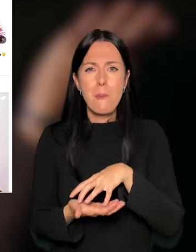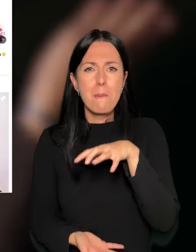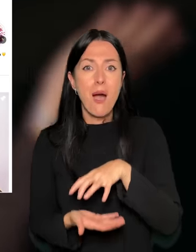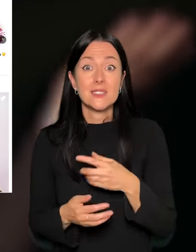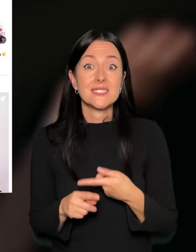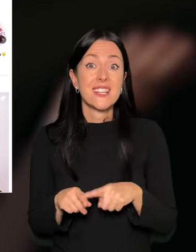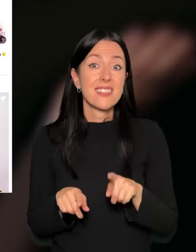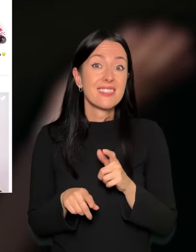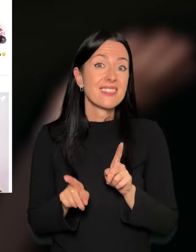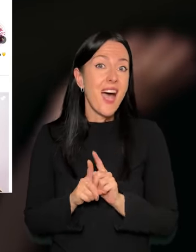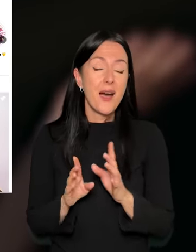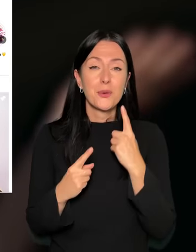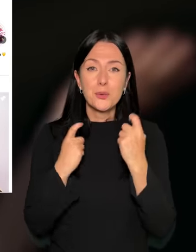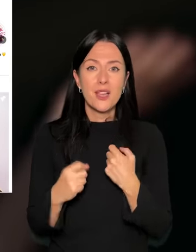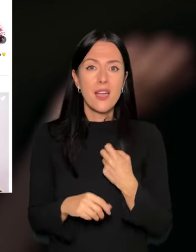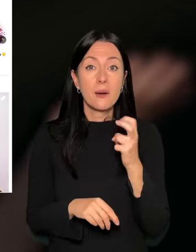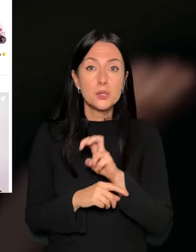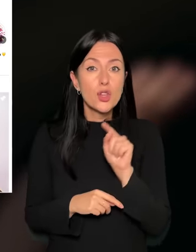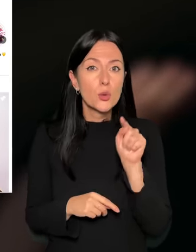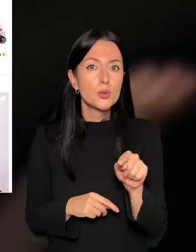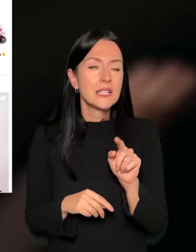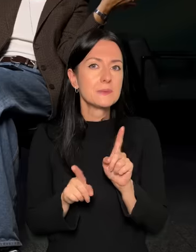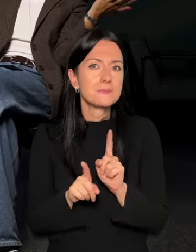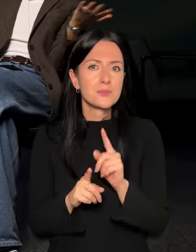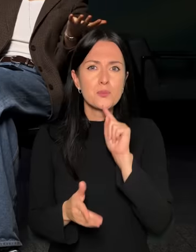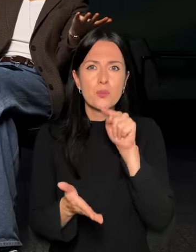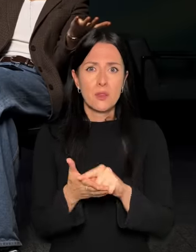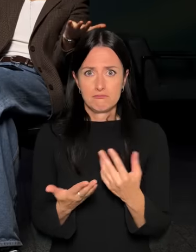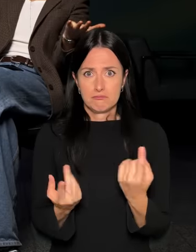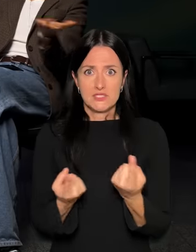and it was so cool. I went there, and it felt like an ordinary bakery